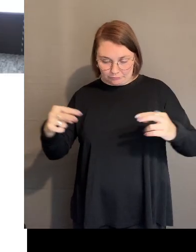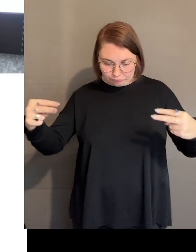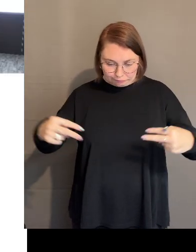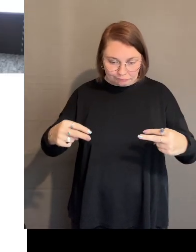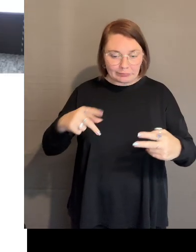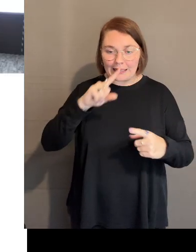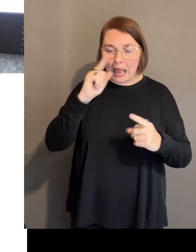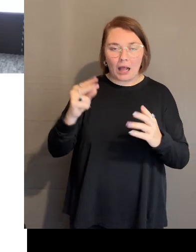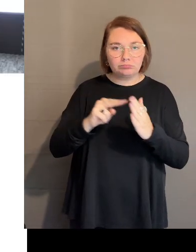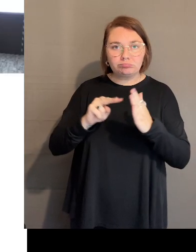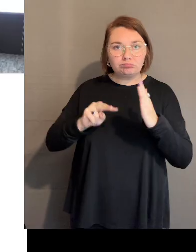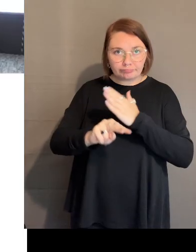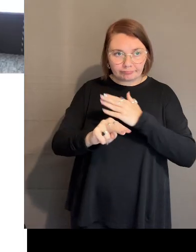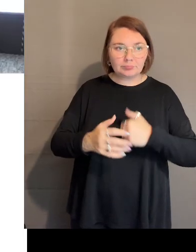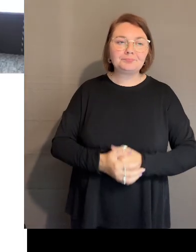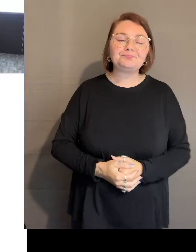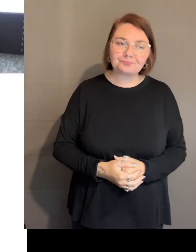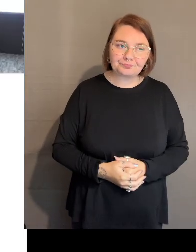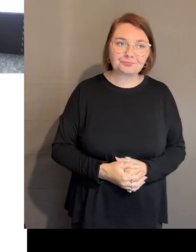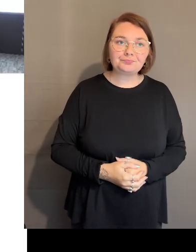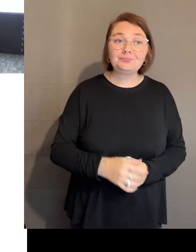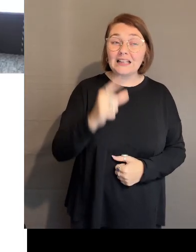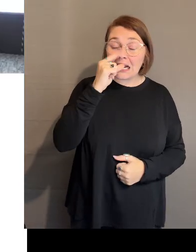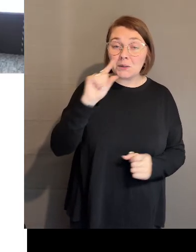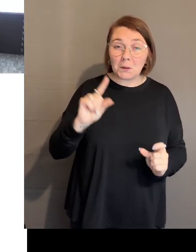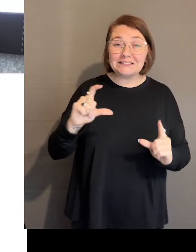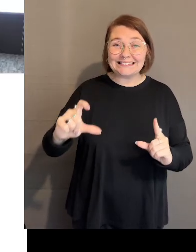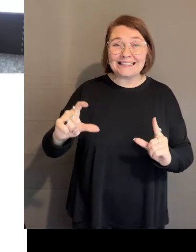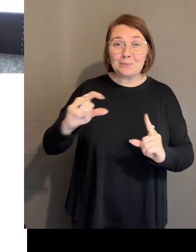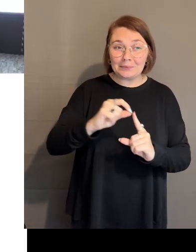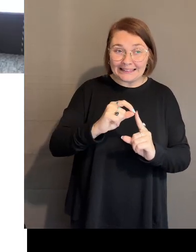There is the likelihood that SIP is